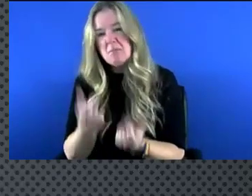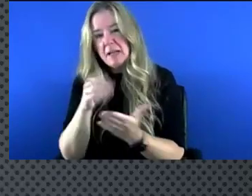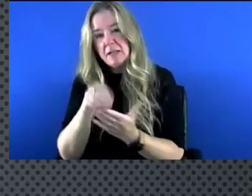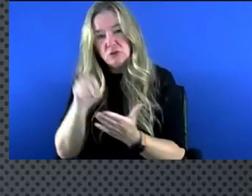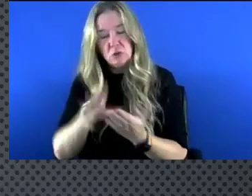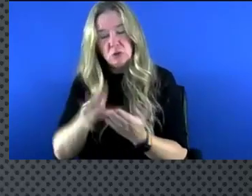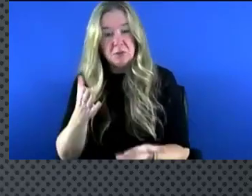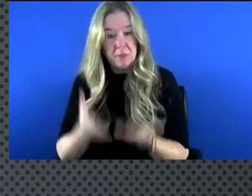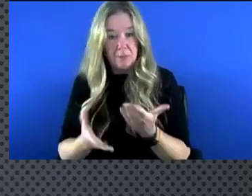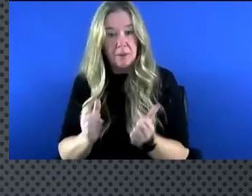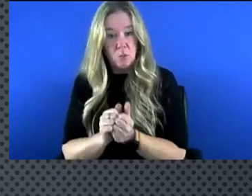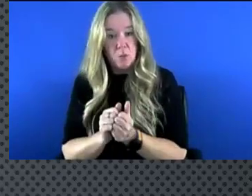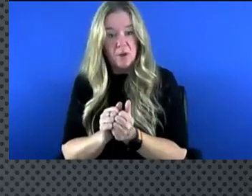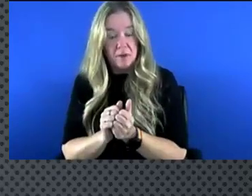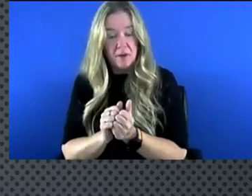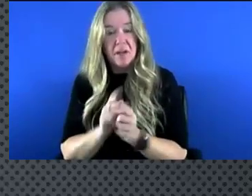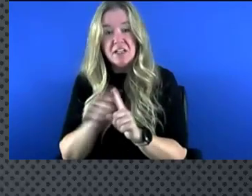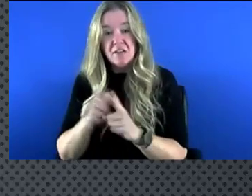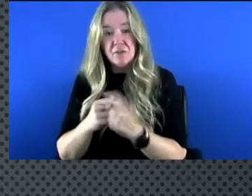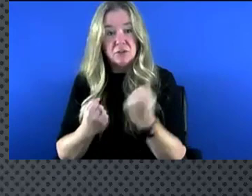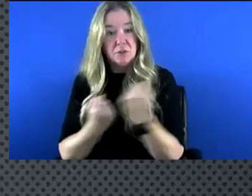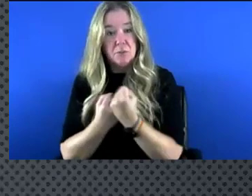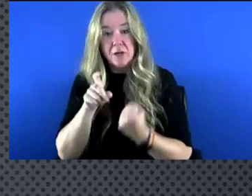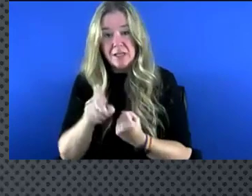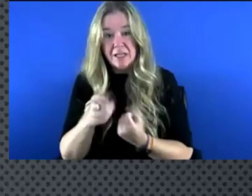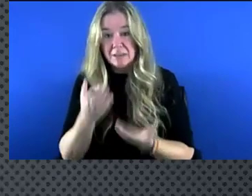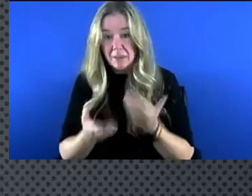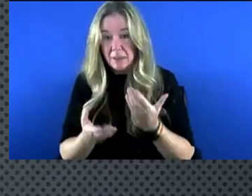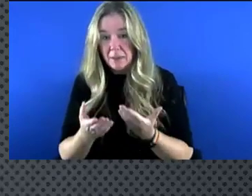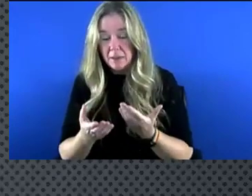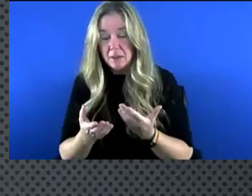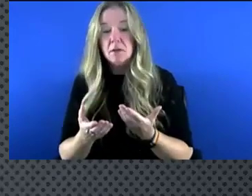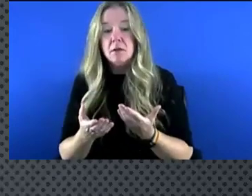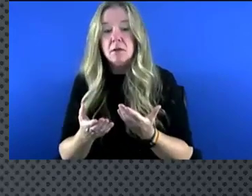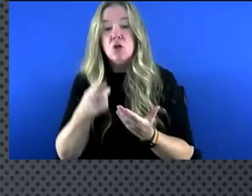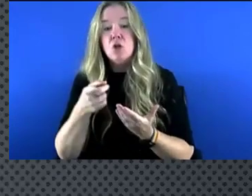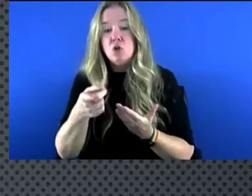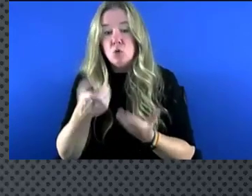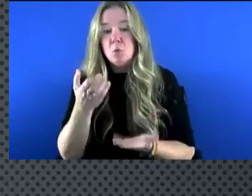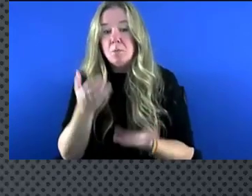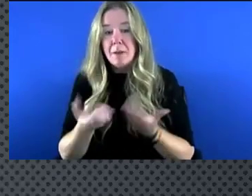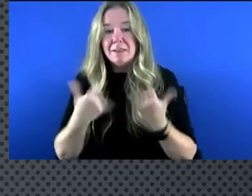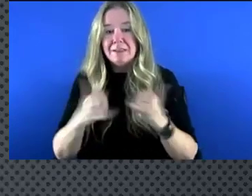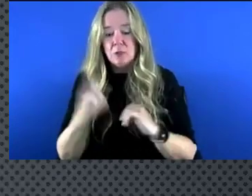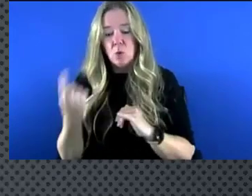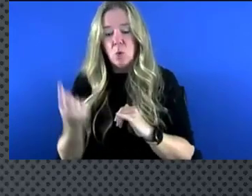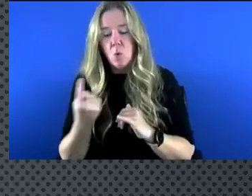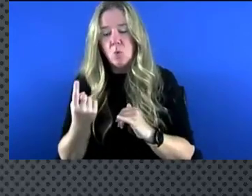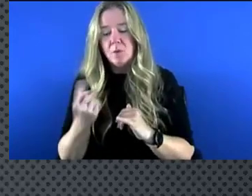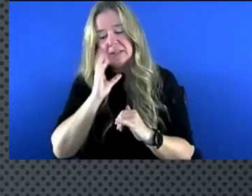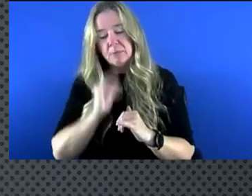with various support needs, you may have still only encountered one or two kids